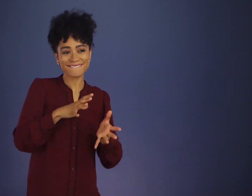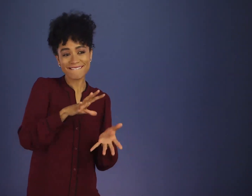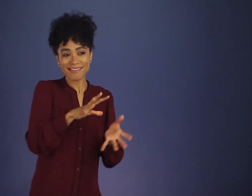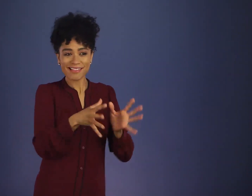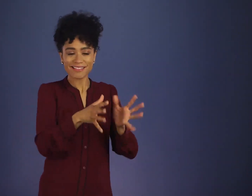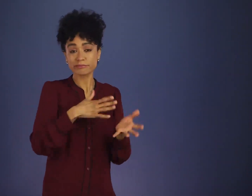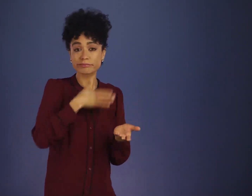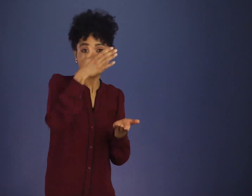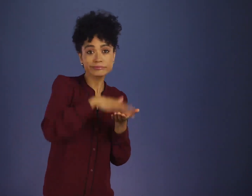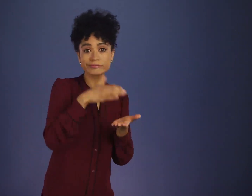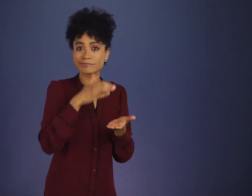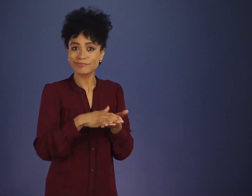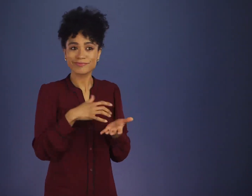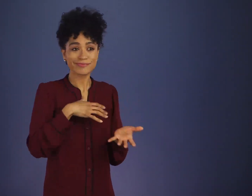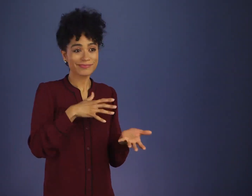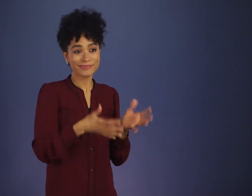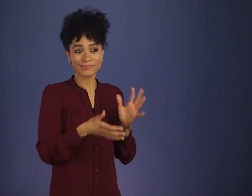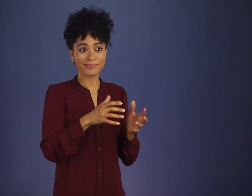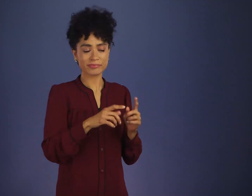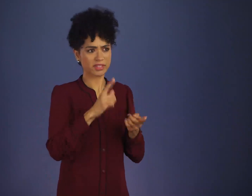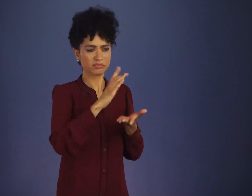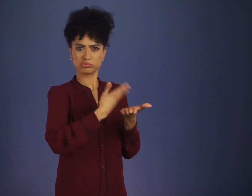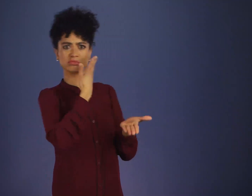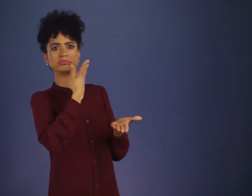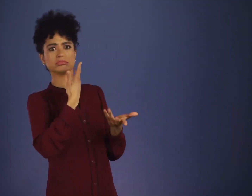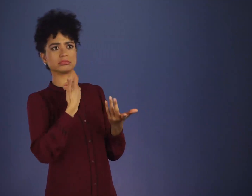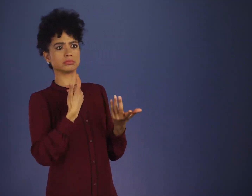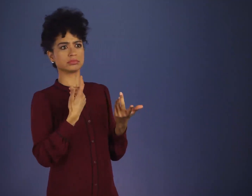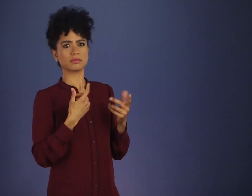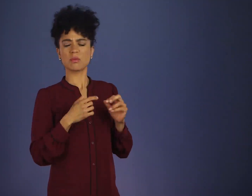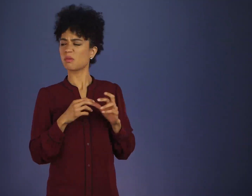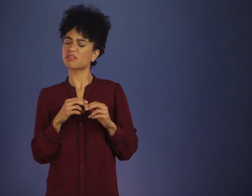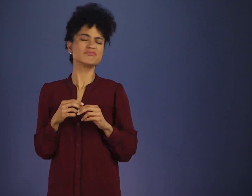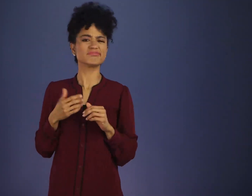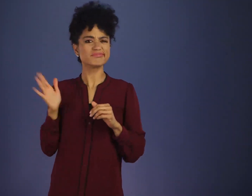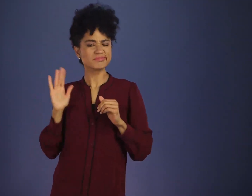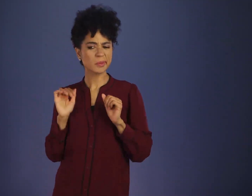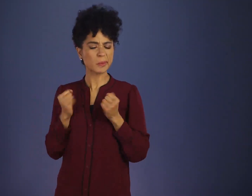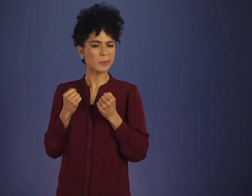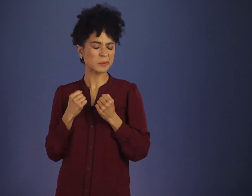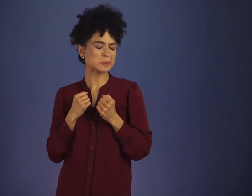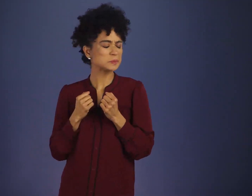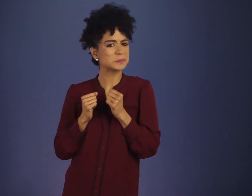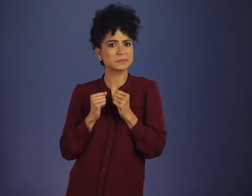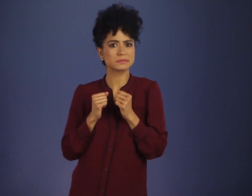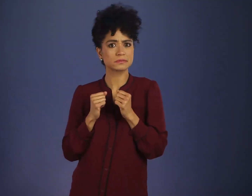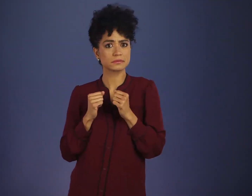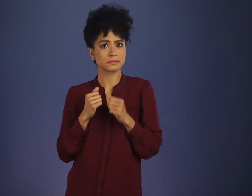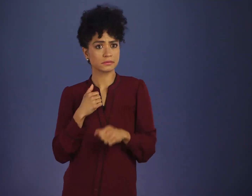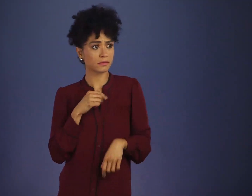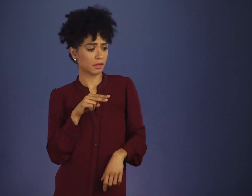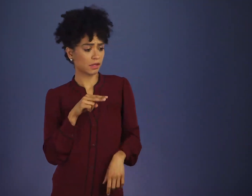If there was rejection or coldness at home, did I use this as a reason for promiscuity?